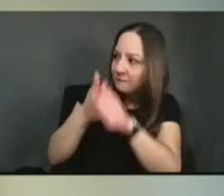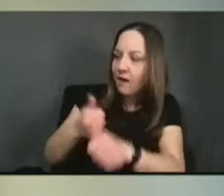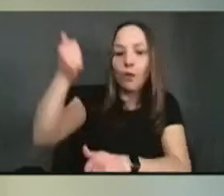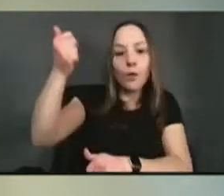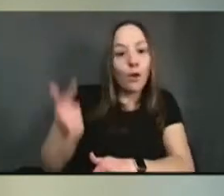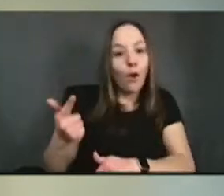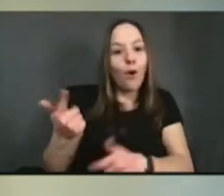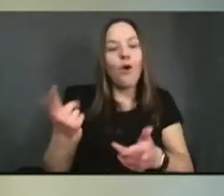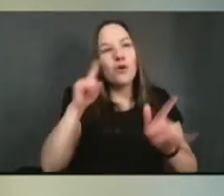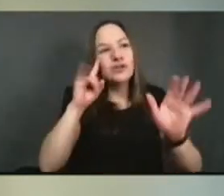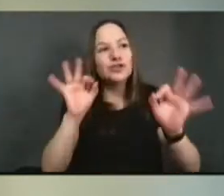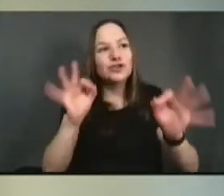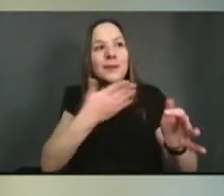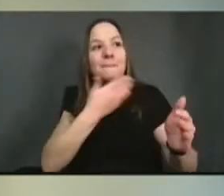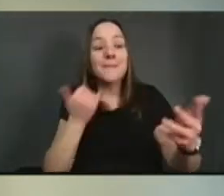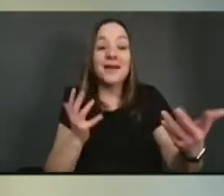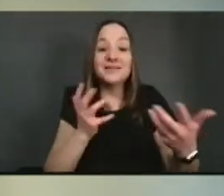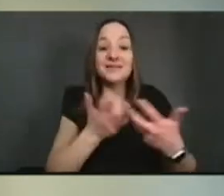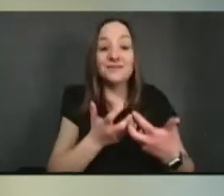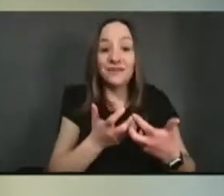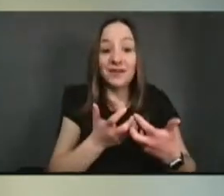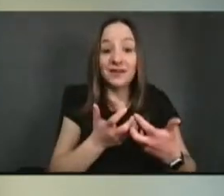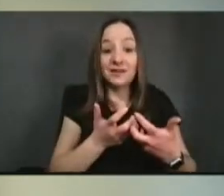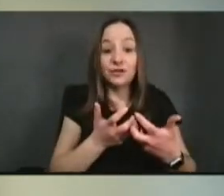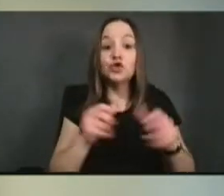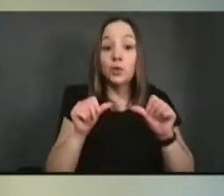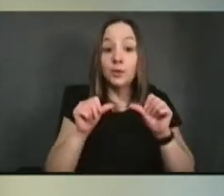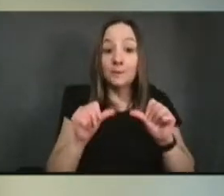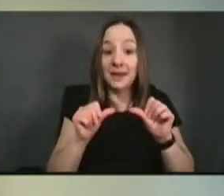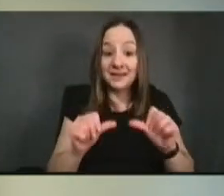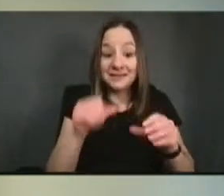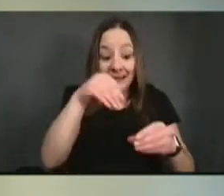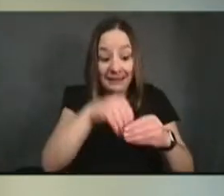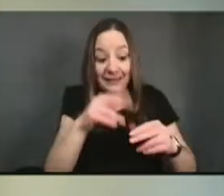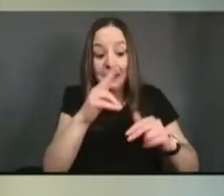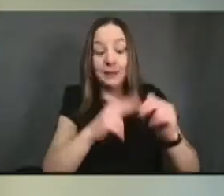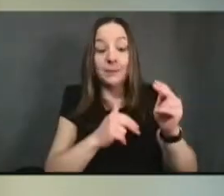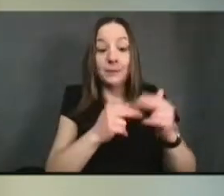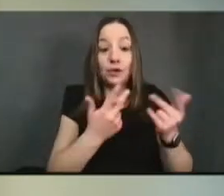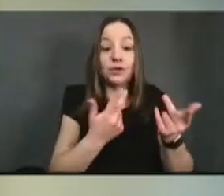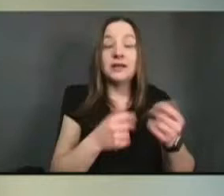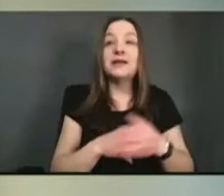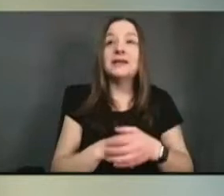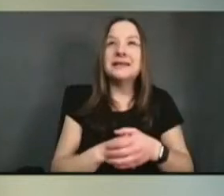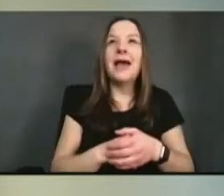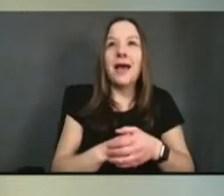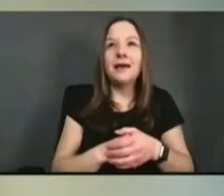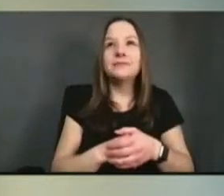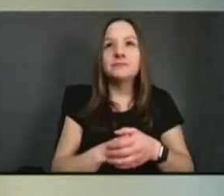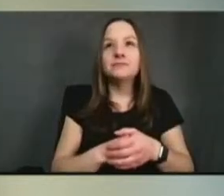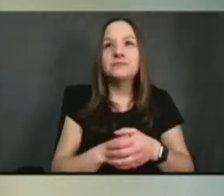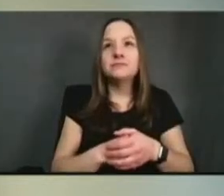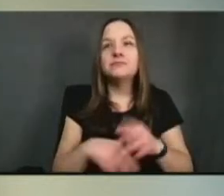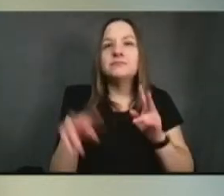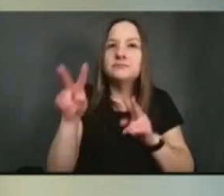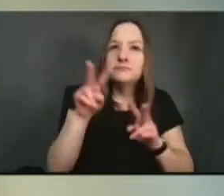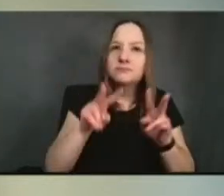pediatrics. And so we look at those thresholds to determine The best fit to keep kids in